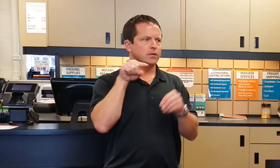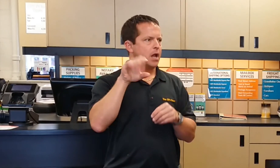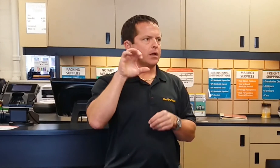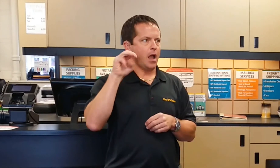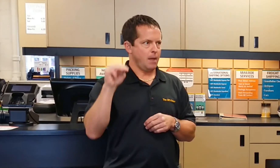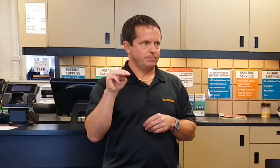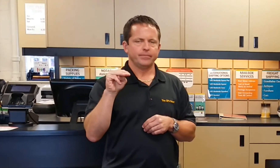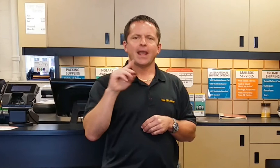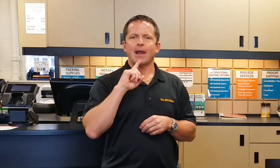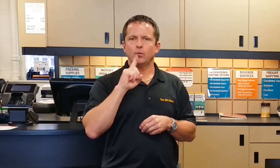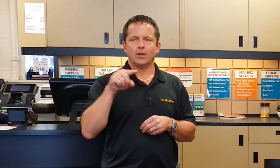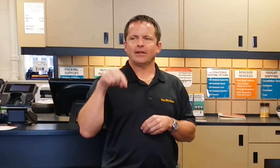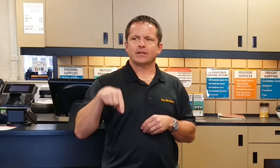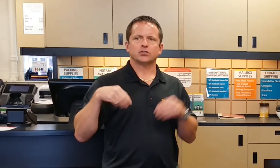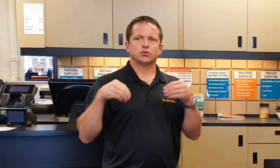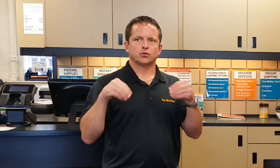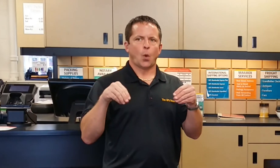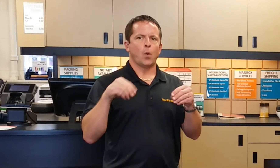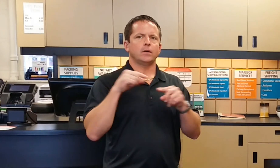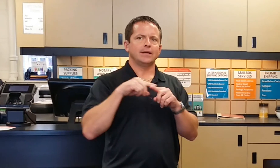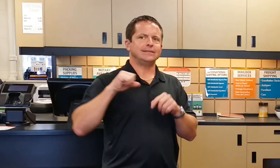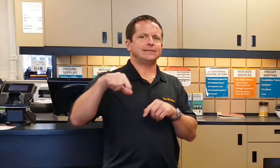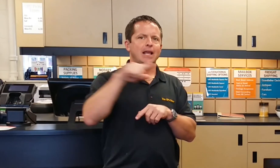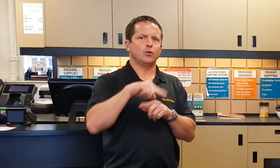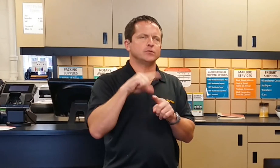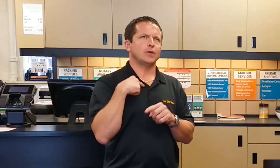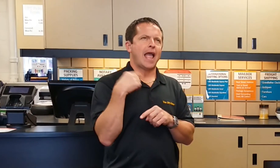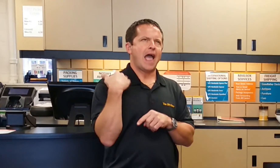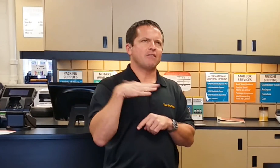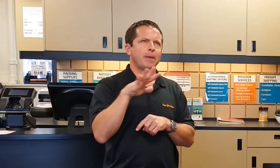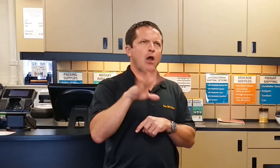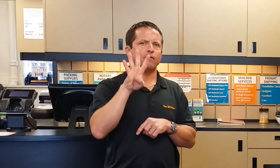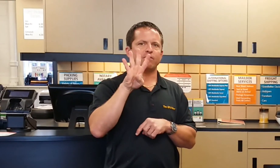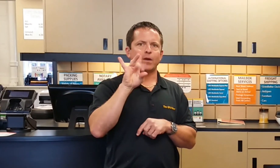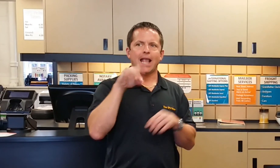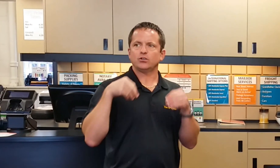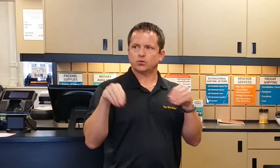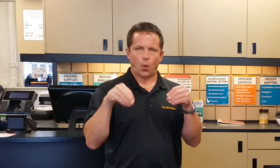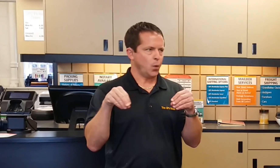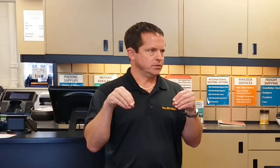And this is one of 48 stores in St. Louis area.